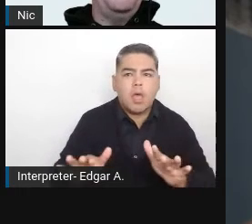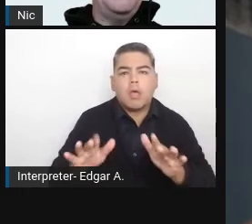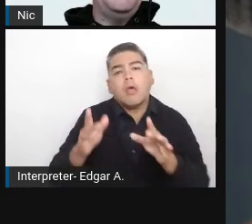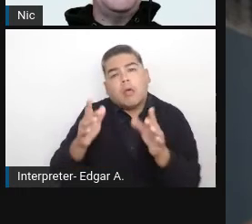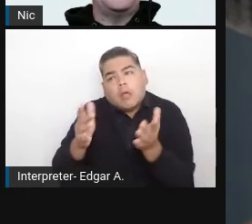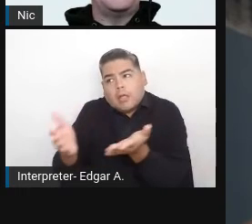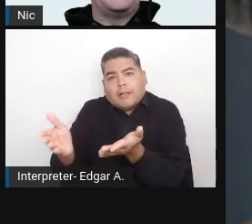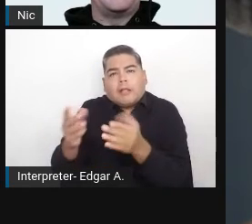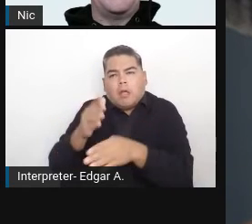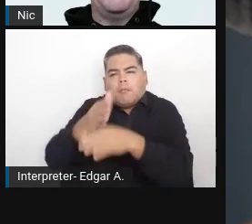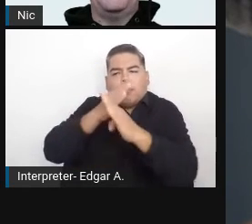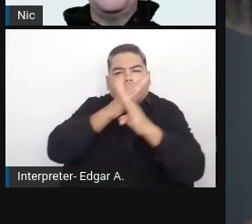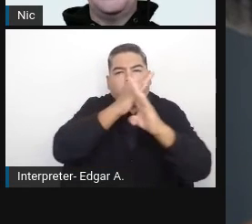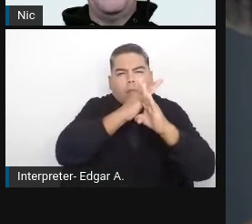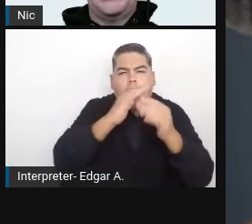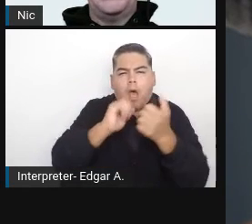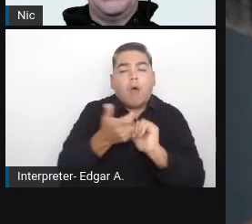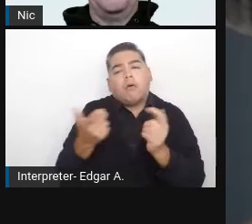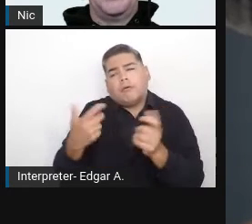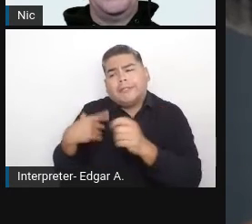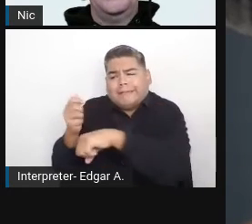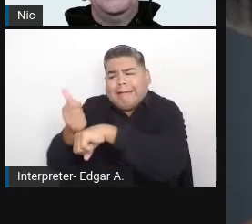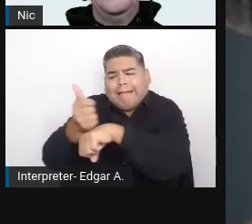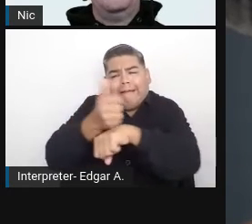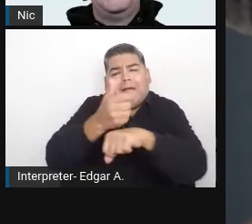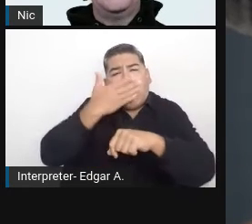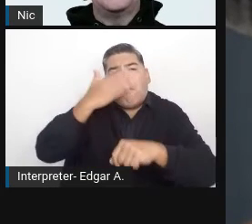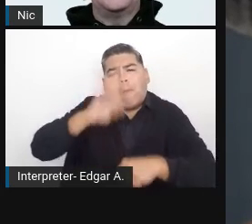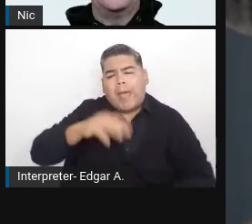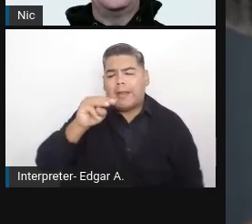Maybe that's a deceptively simple idea because it goes